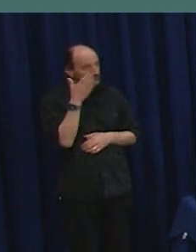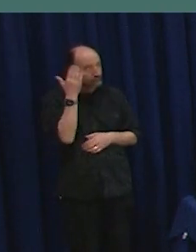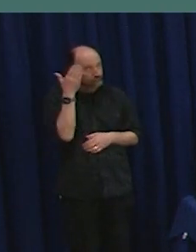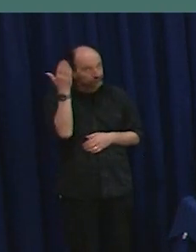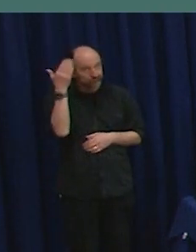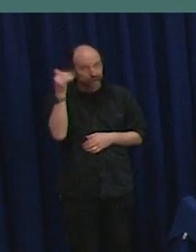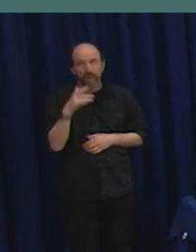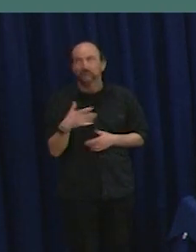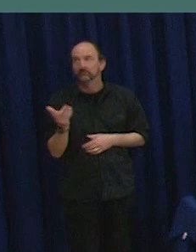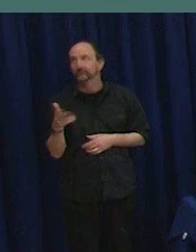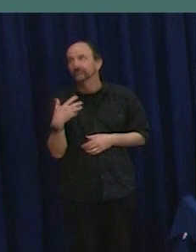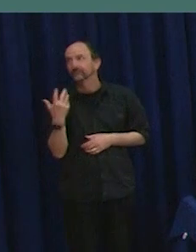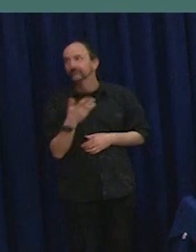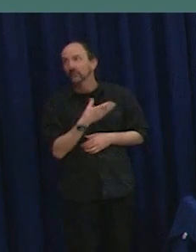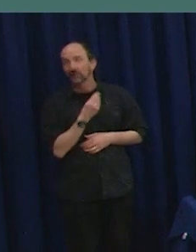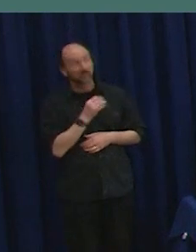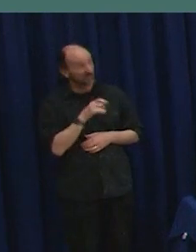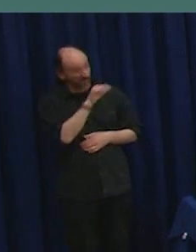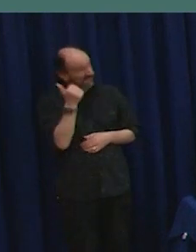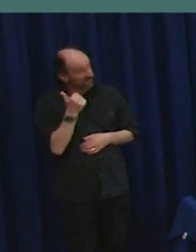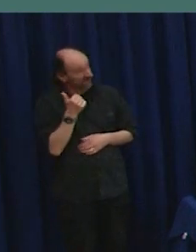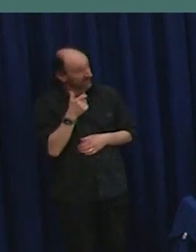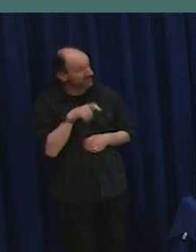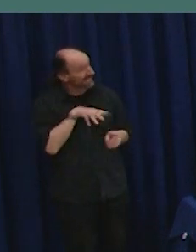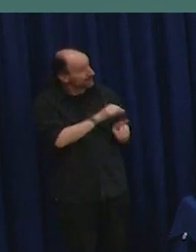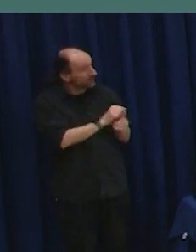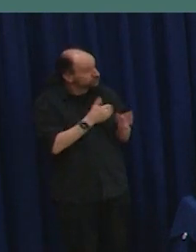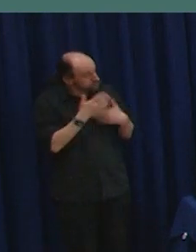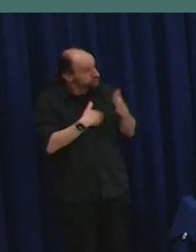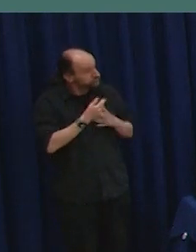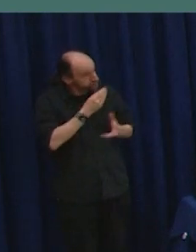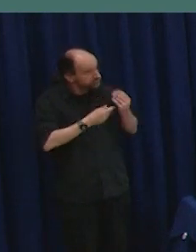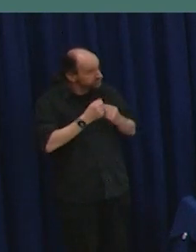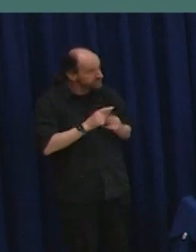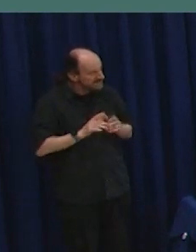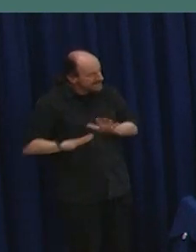but the daydream is there, so we need to check these symptoms, but that's not all we do, we